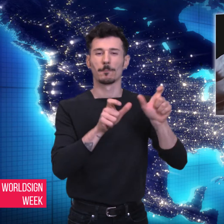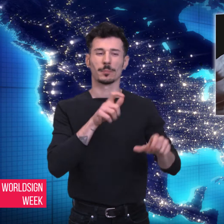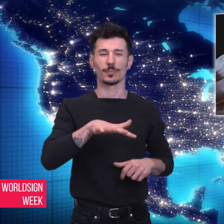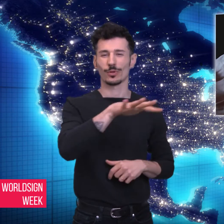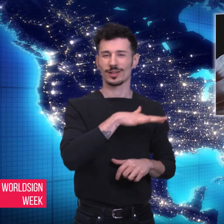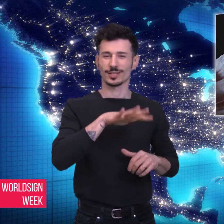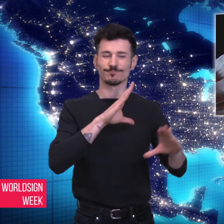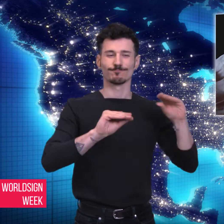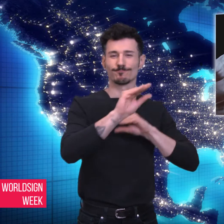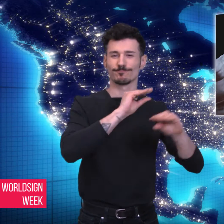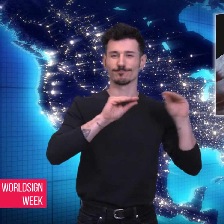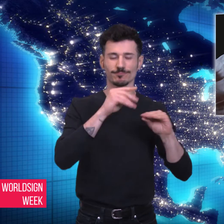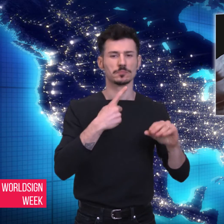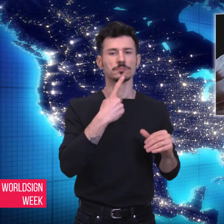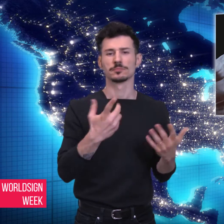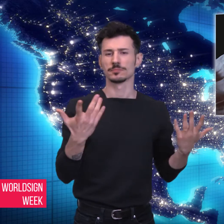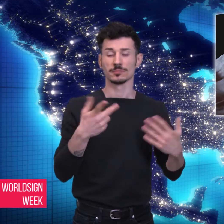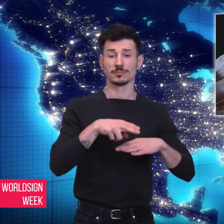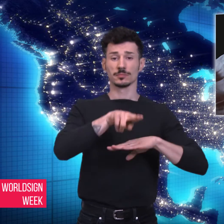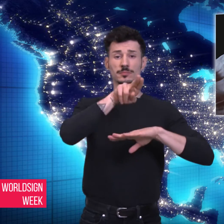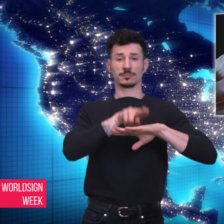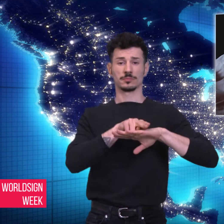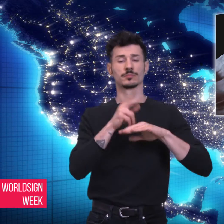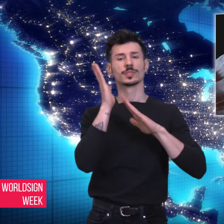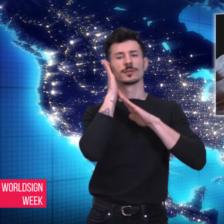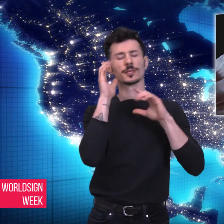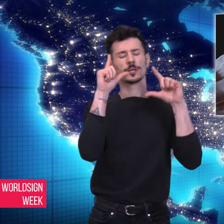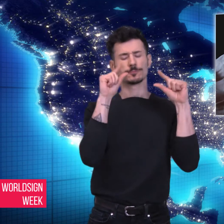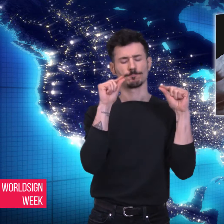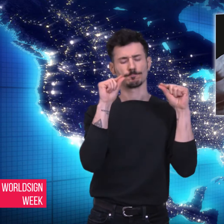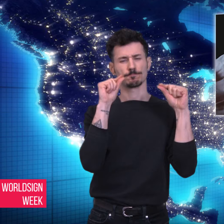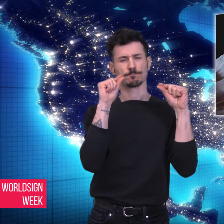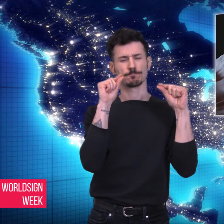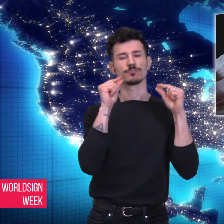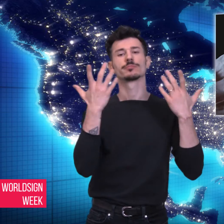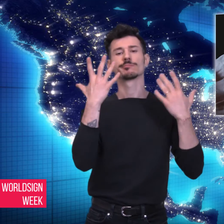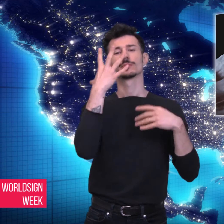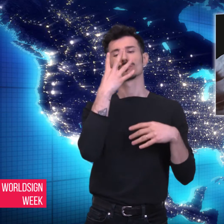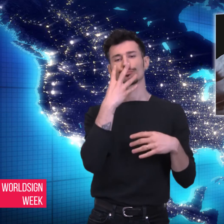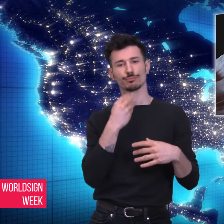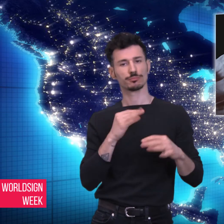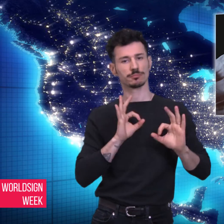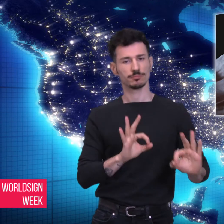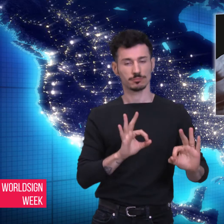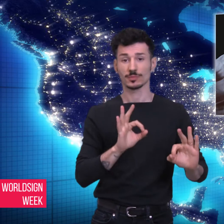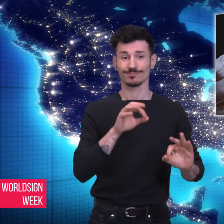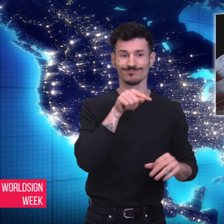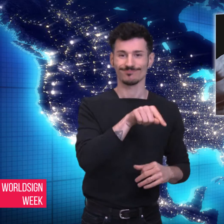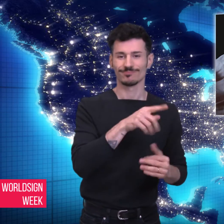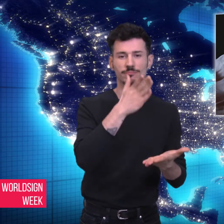Another sleep myth that is not true – if you are in bed,